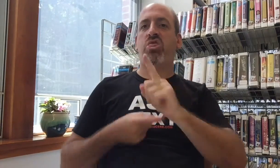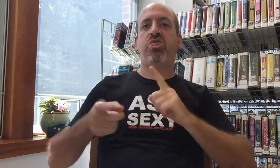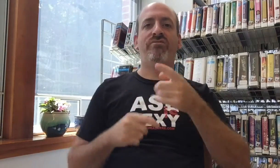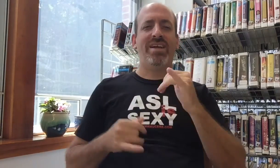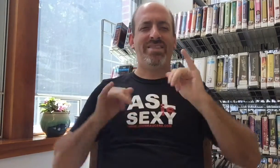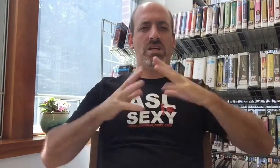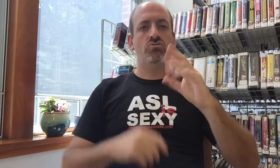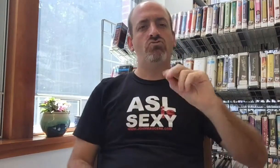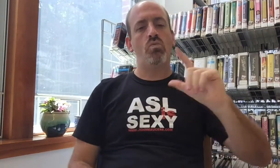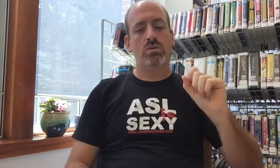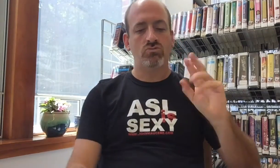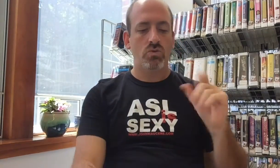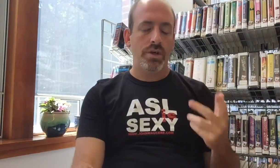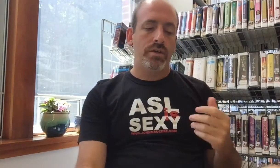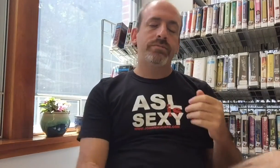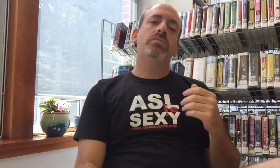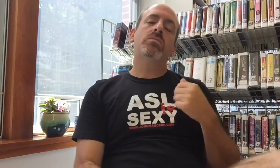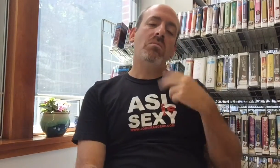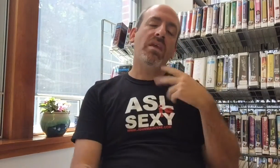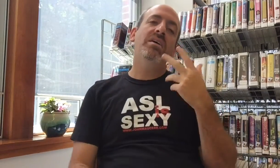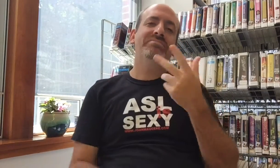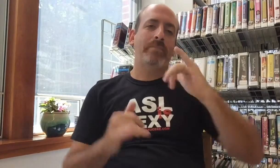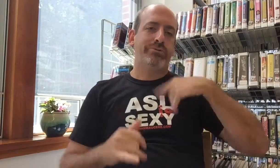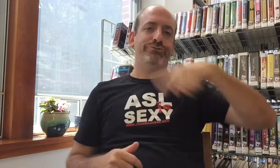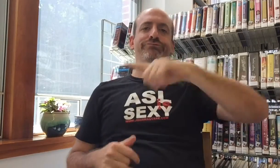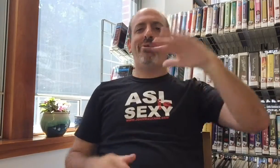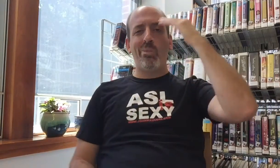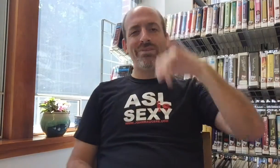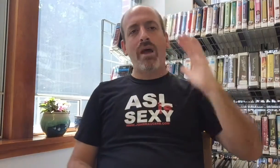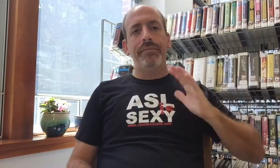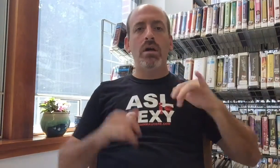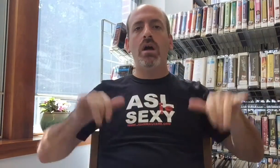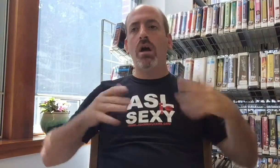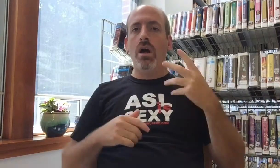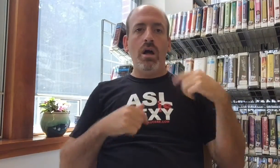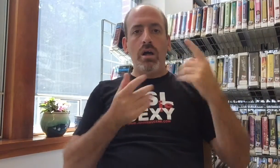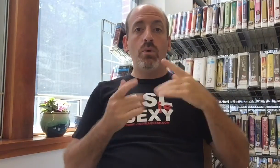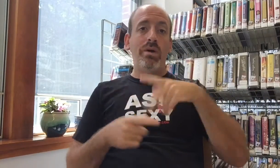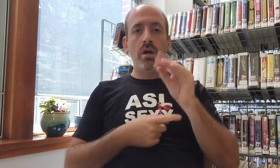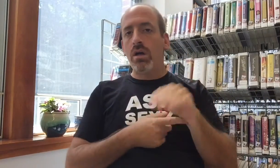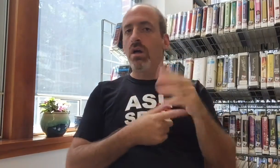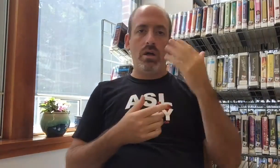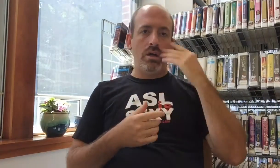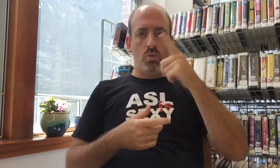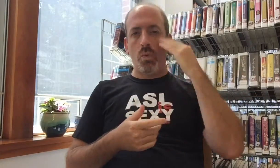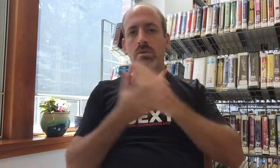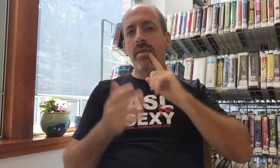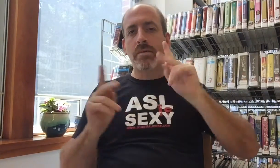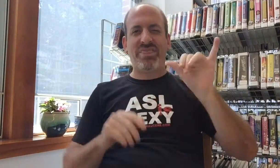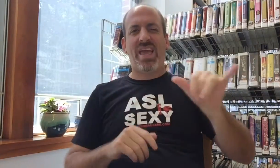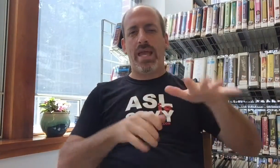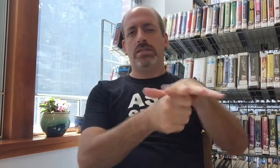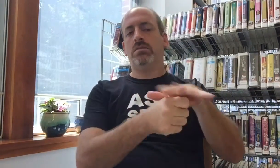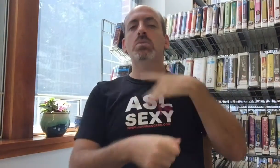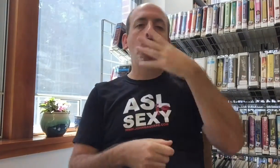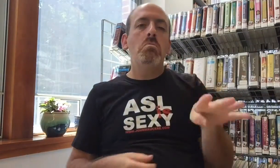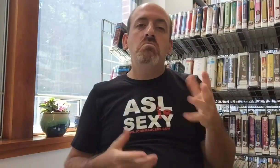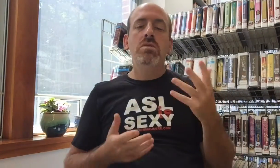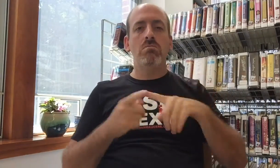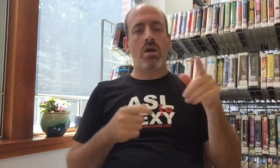These examples are generally come from trolls. I'm pretty sure most of you have heard of this and disregard them in past. There are some deaf people like that, we continue to ignore them.